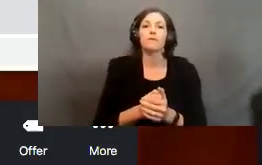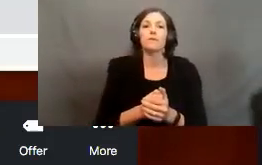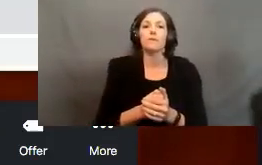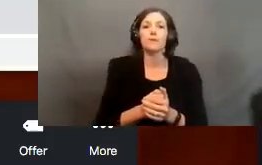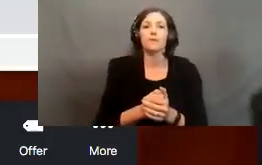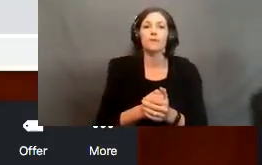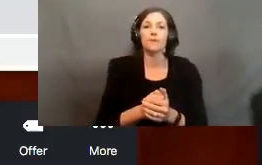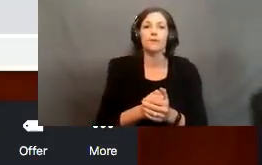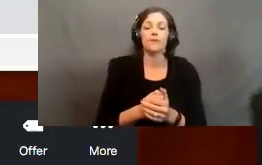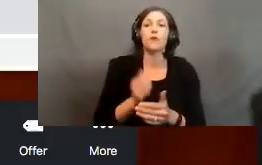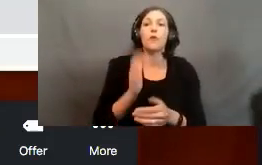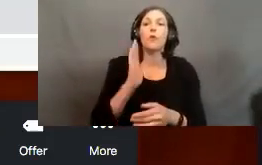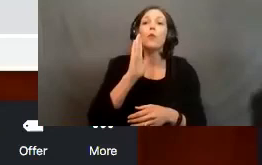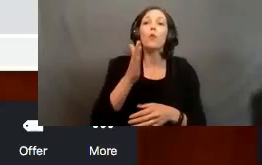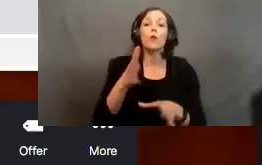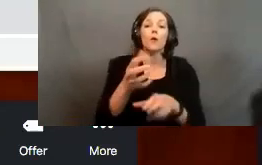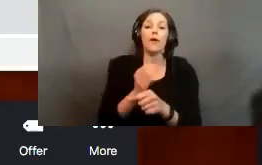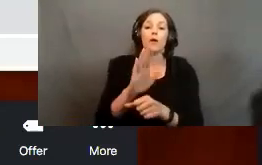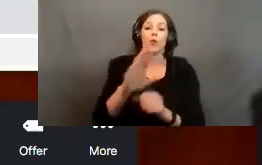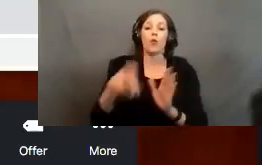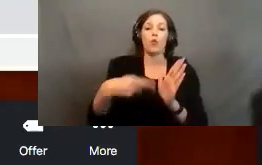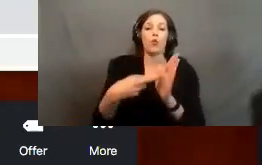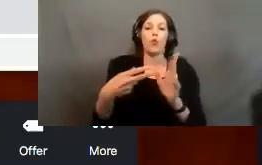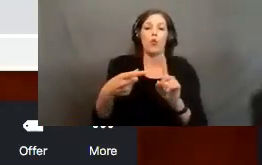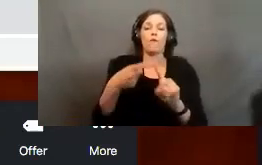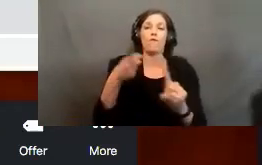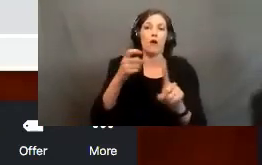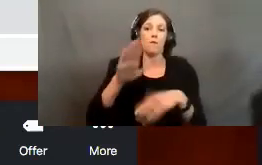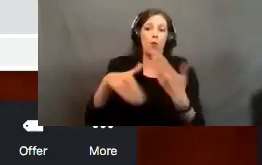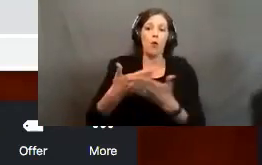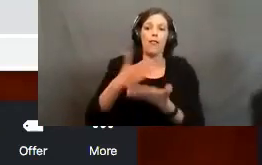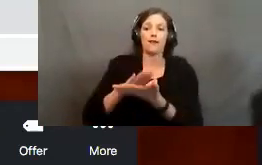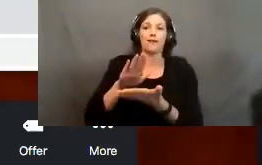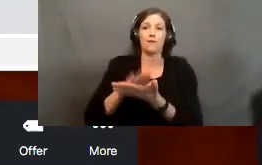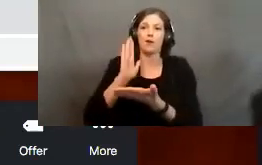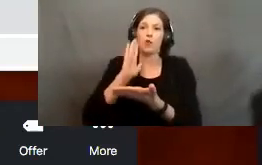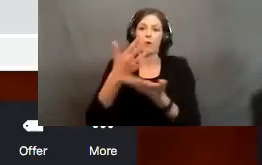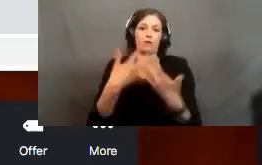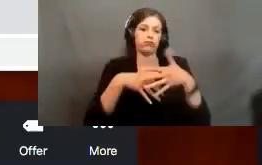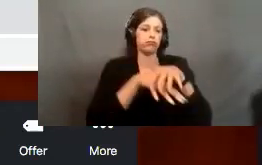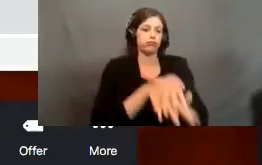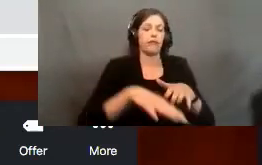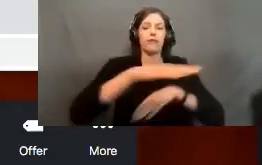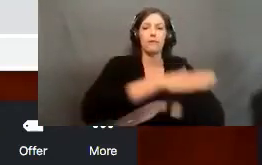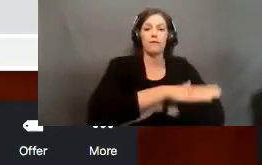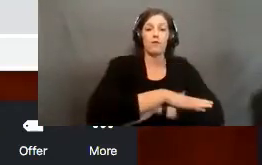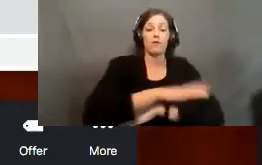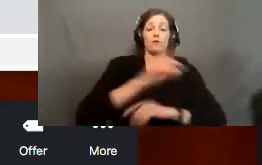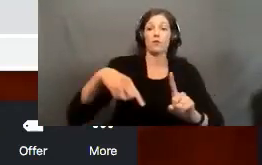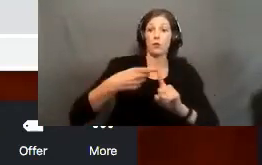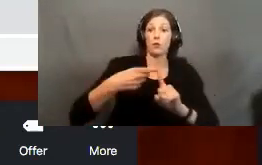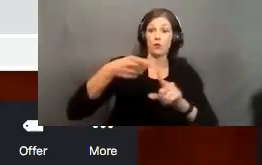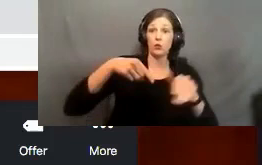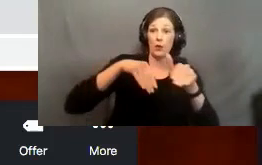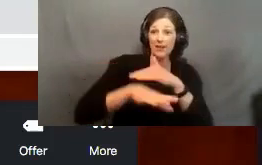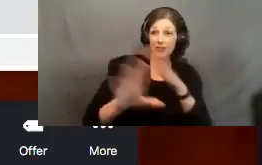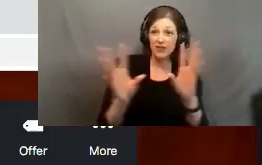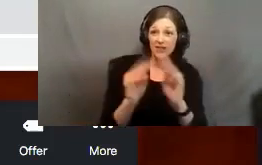academic and it's going to integrate into our 12:42:51 platform so that when you enter your session, you are entering in the appropriate role